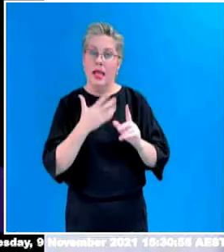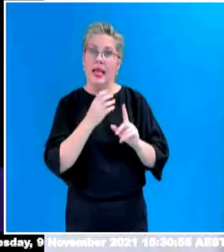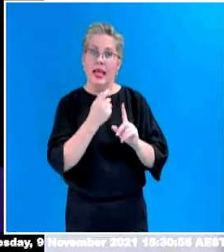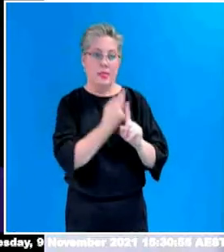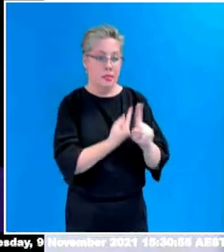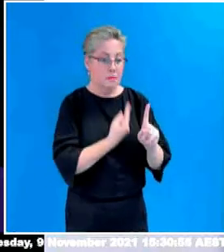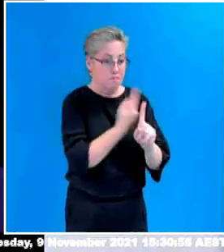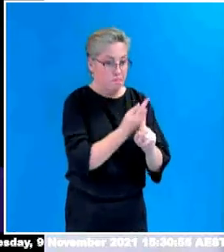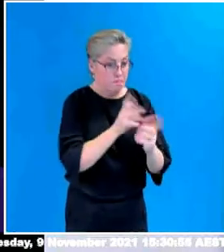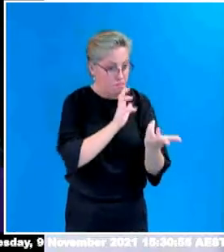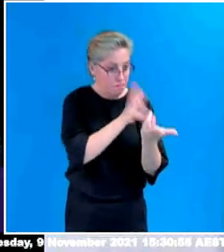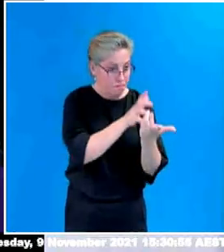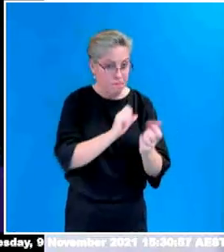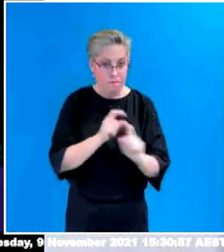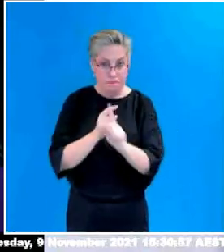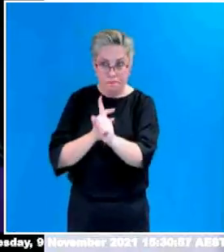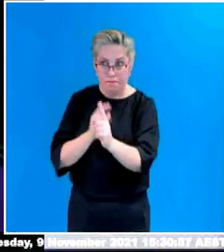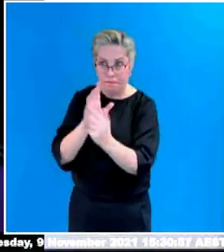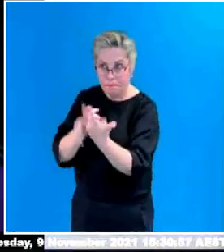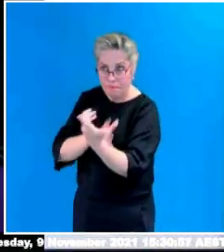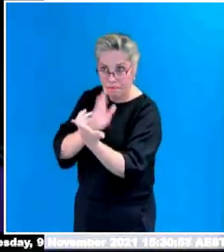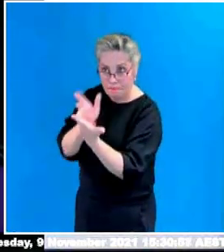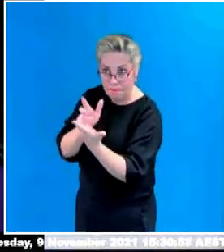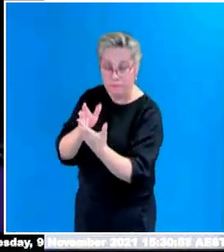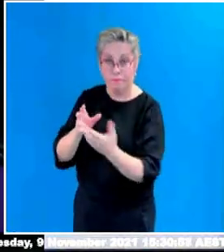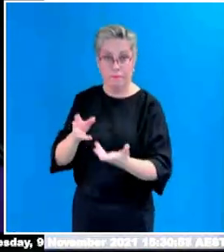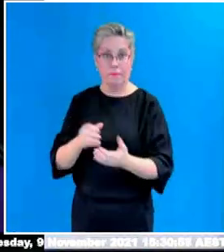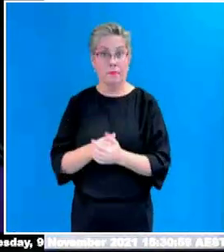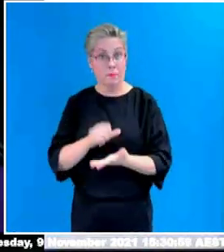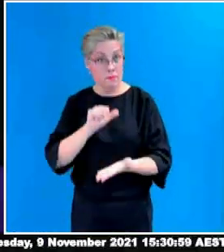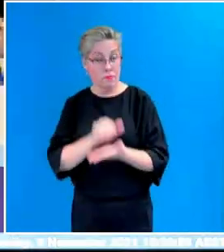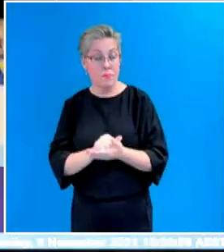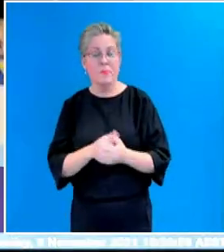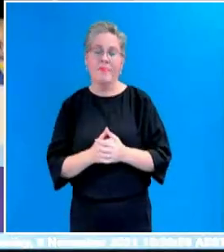I would say that it operates in both ways under the Convention.